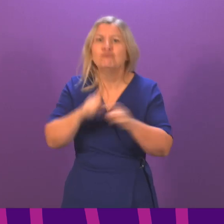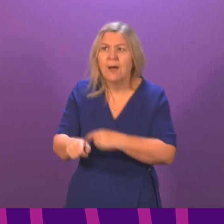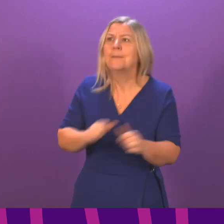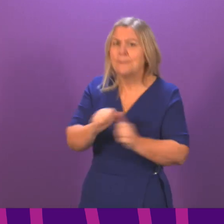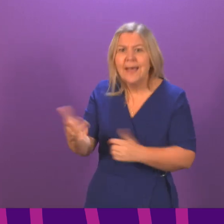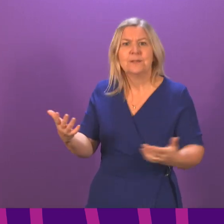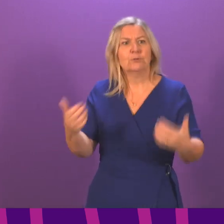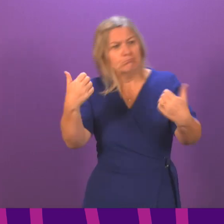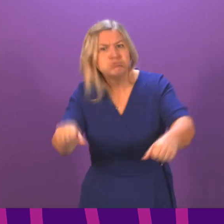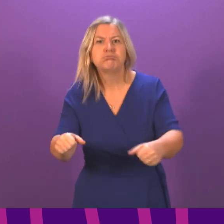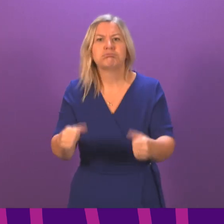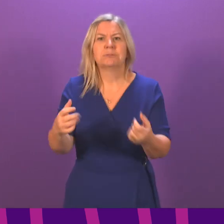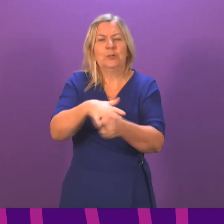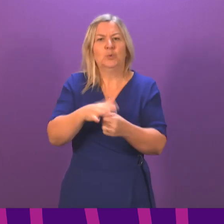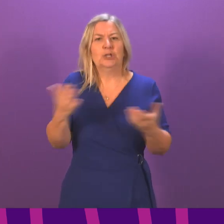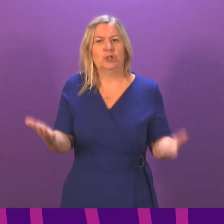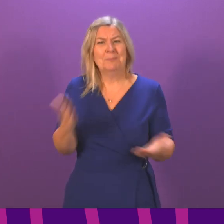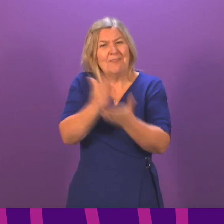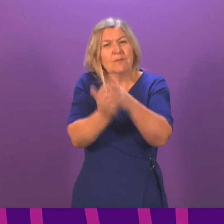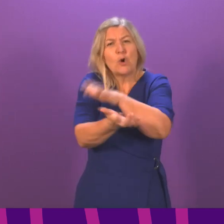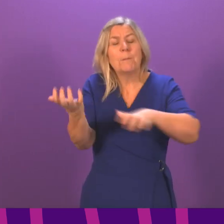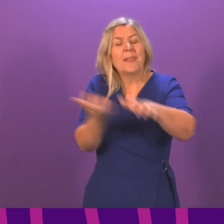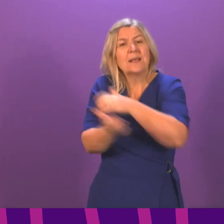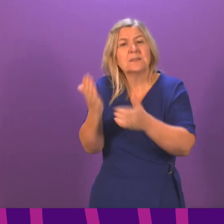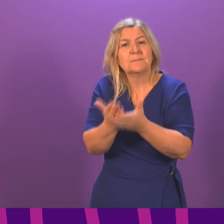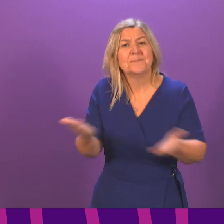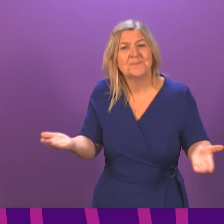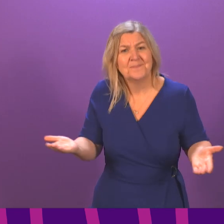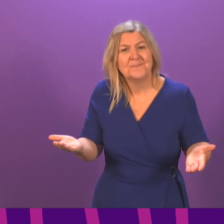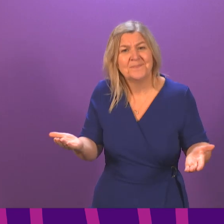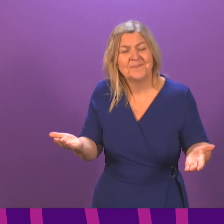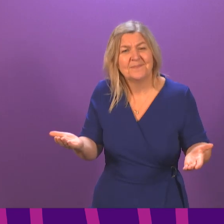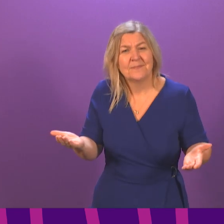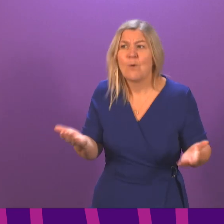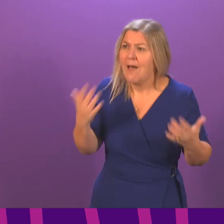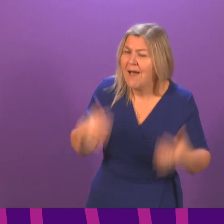Often, these things are more complex than they appear. We have to roll out technology